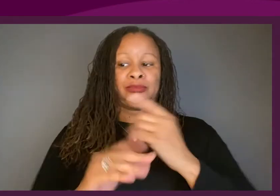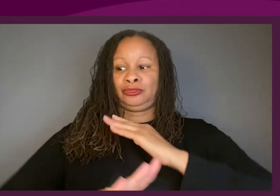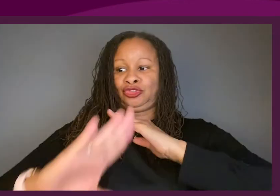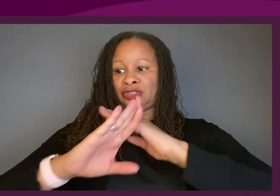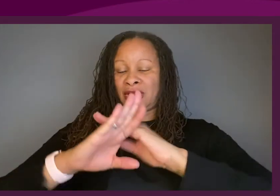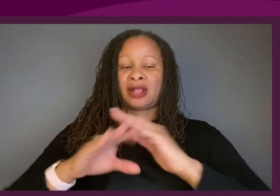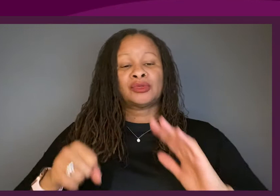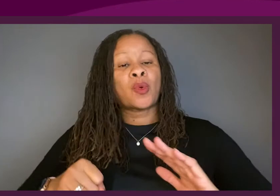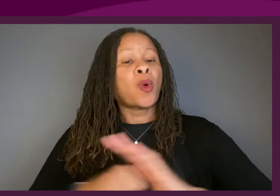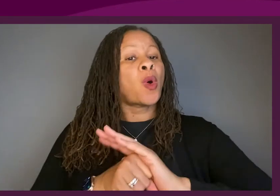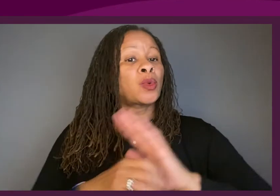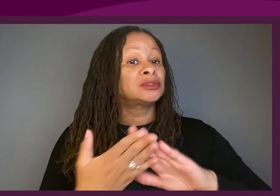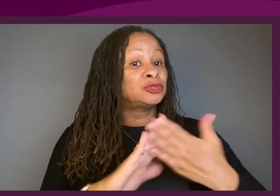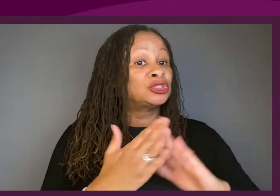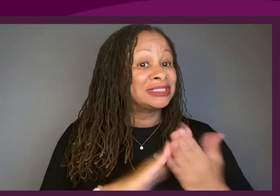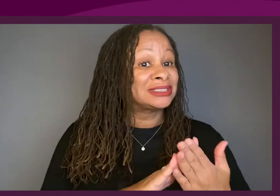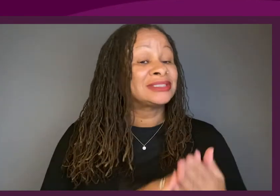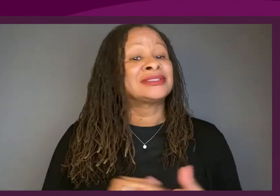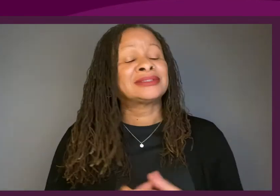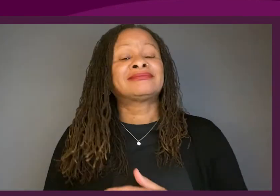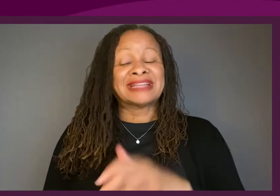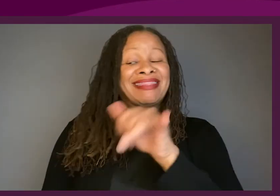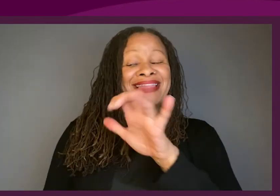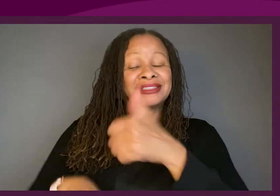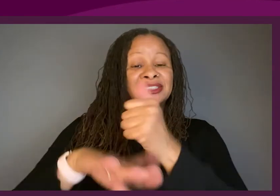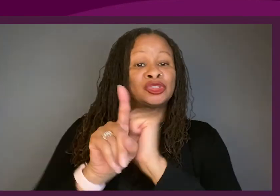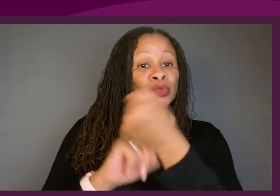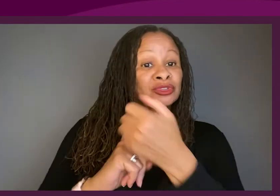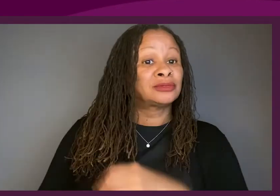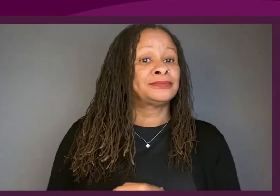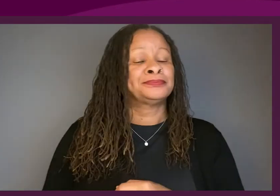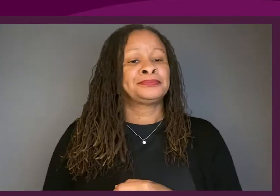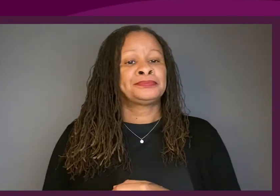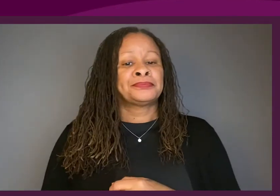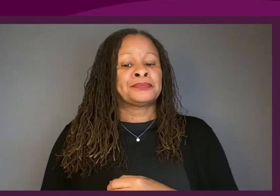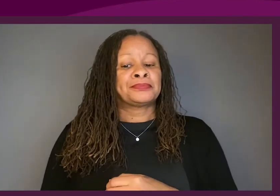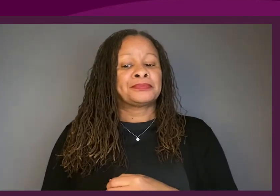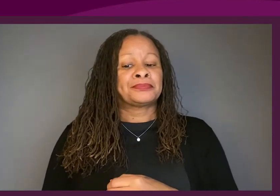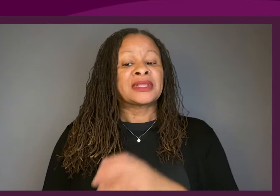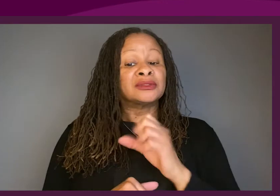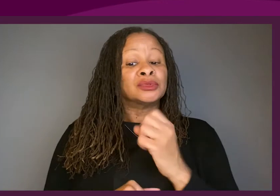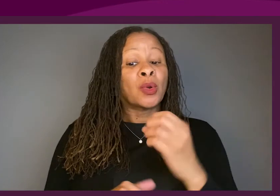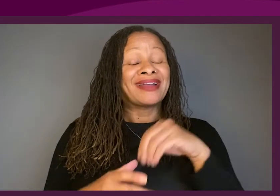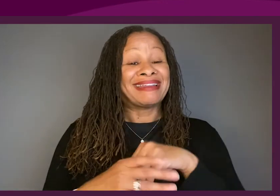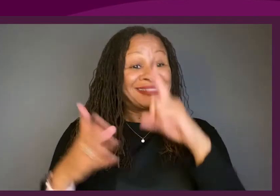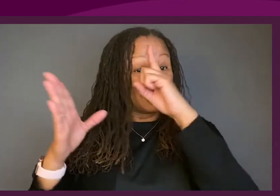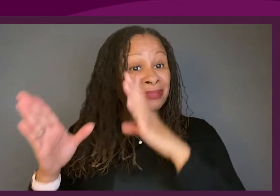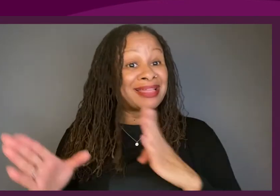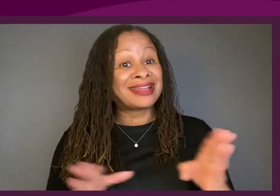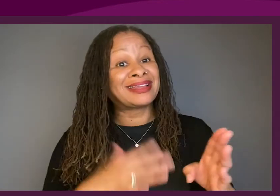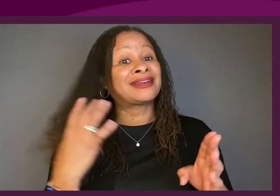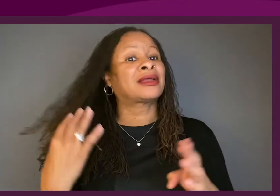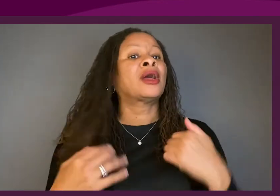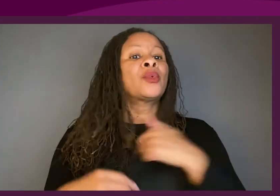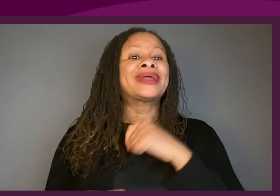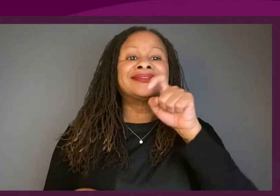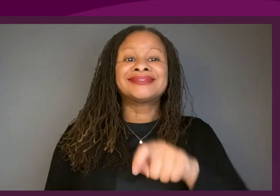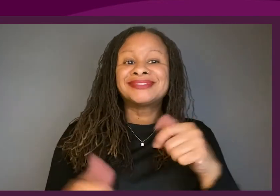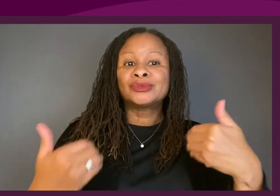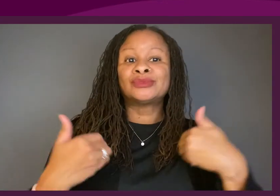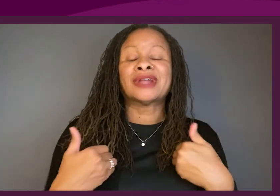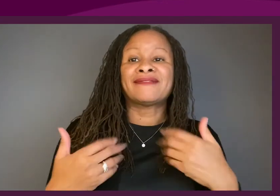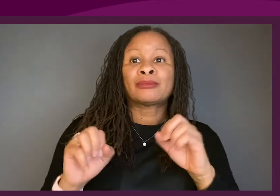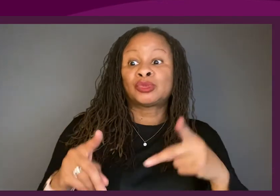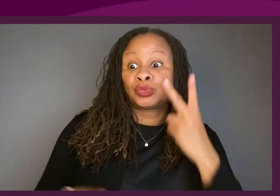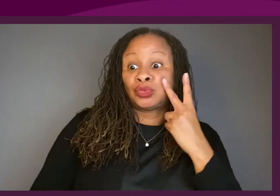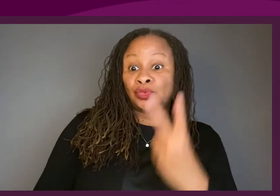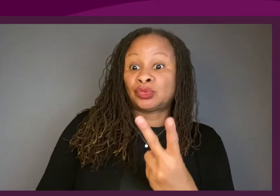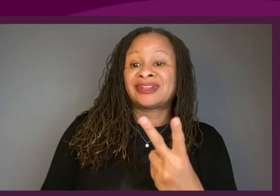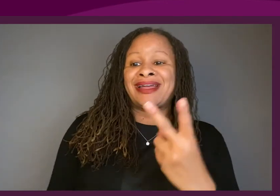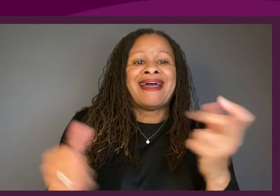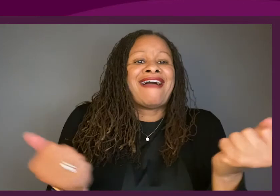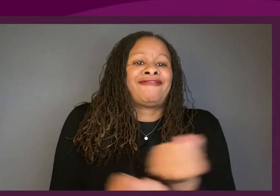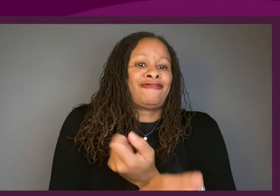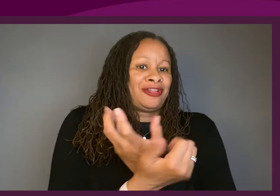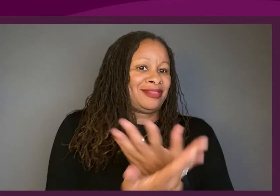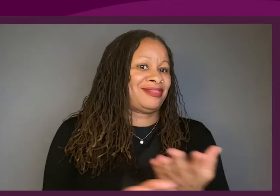So in the planning, we need to be looking at the entire process, the alerts and warnings,